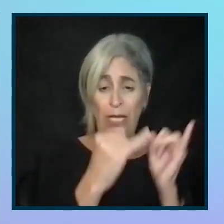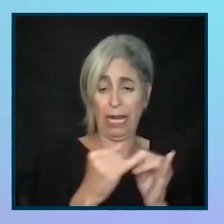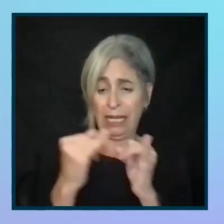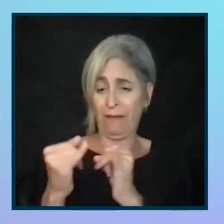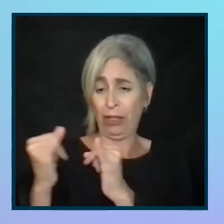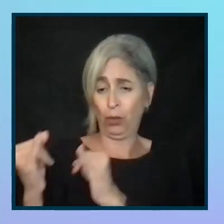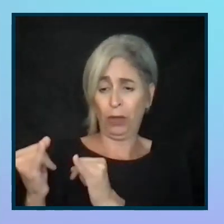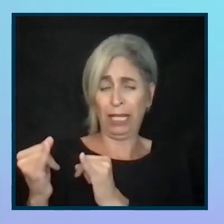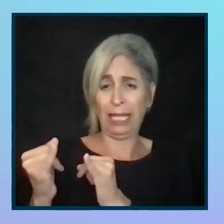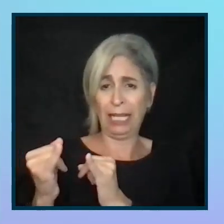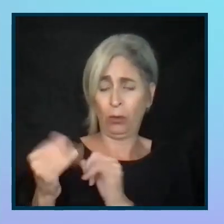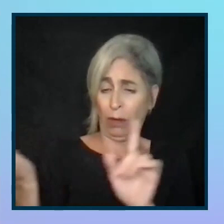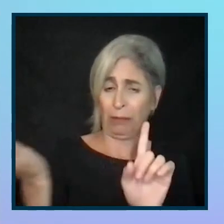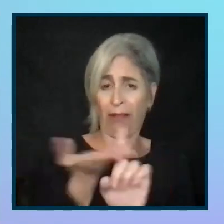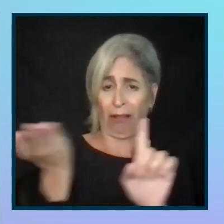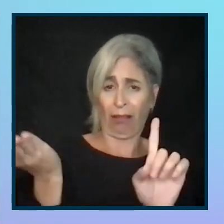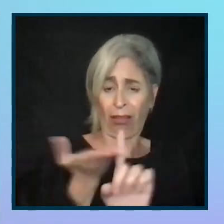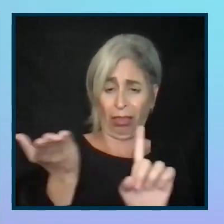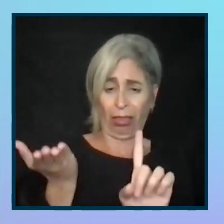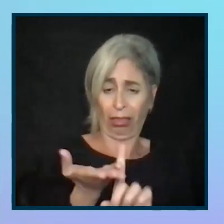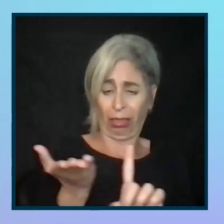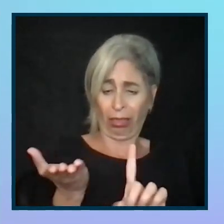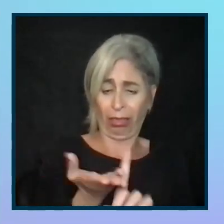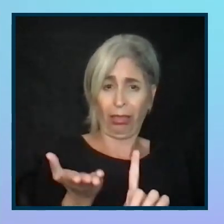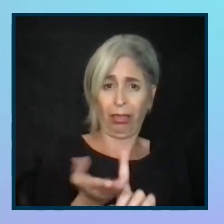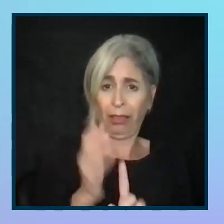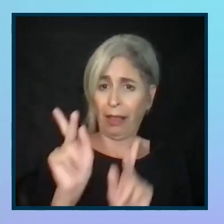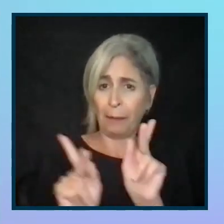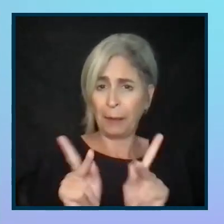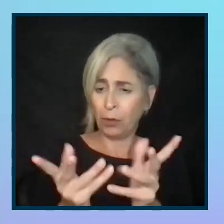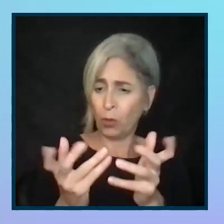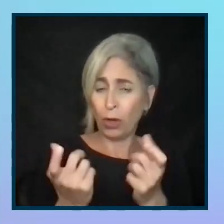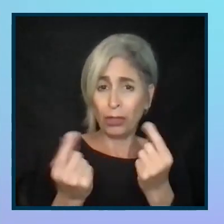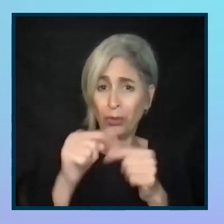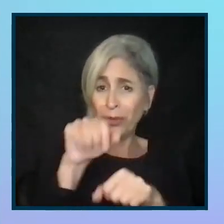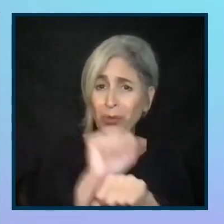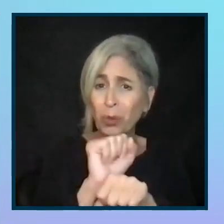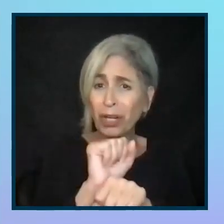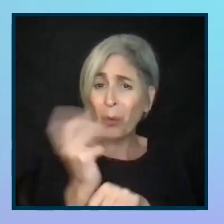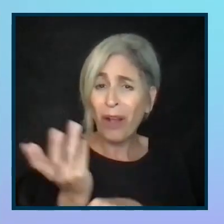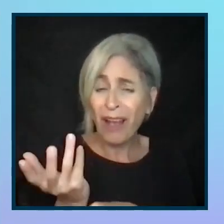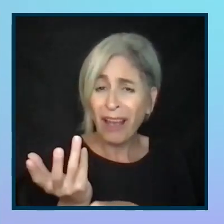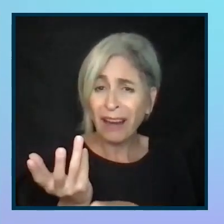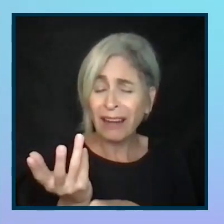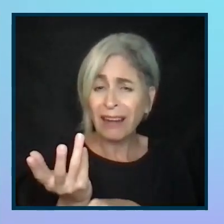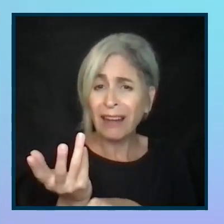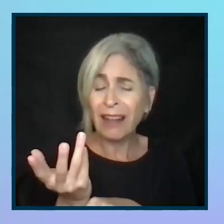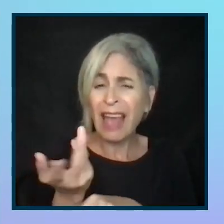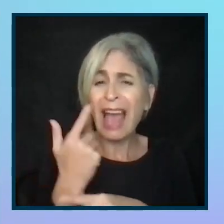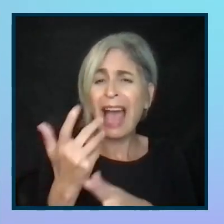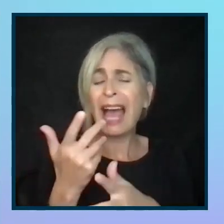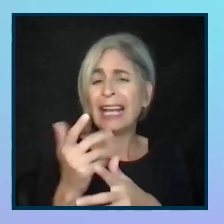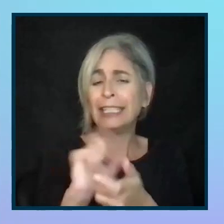when I'm convincing people to want to do this work is that I tailor the argument to the person.